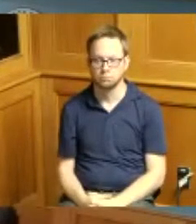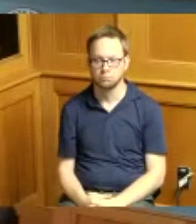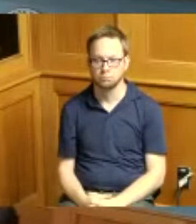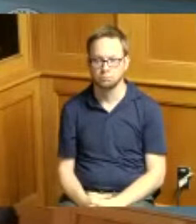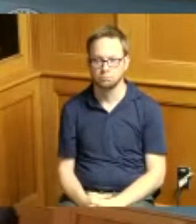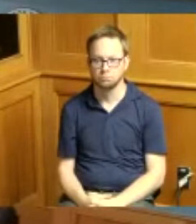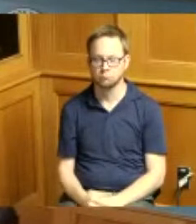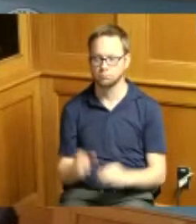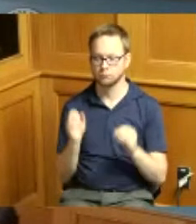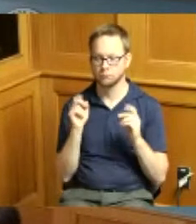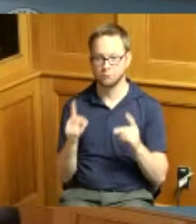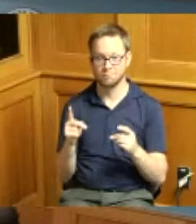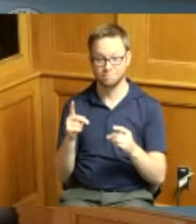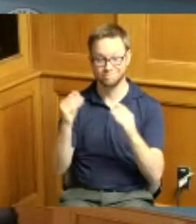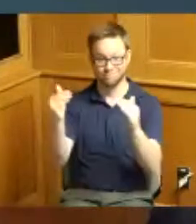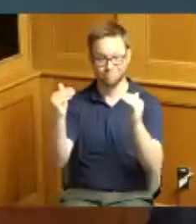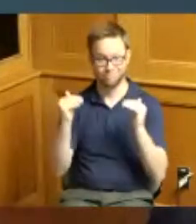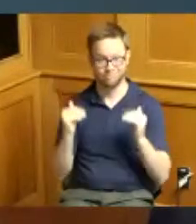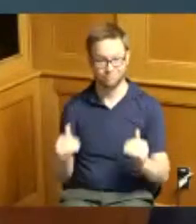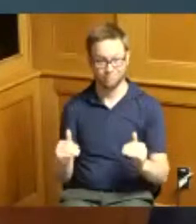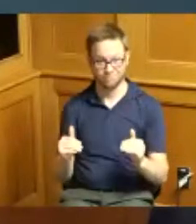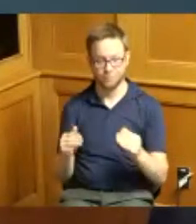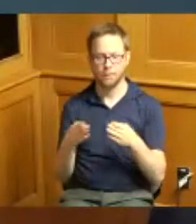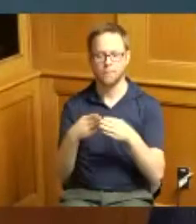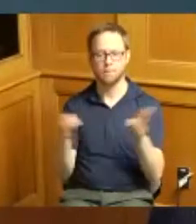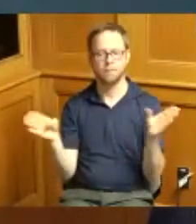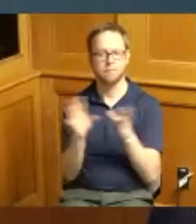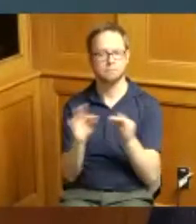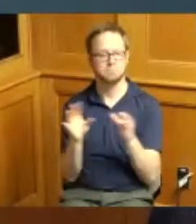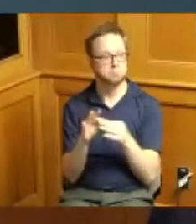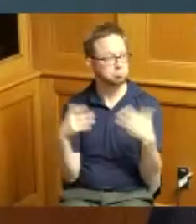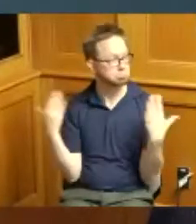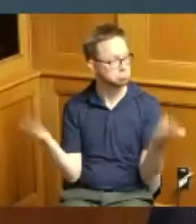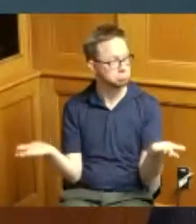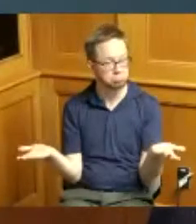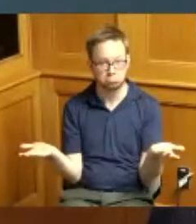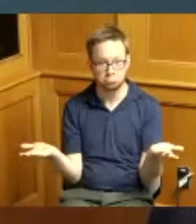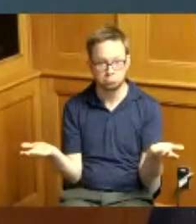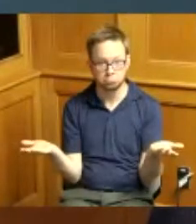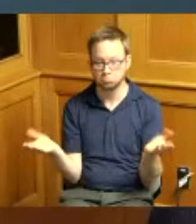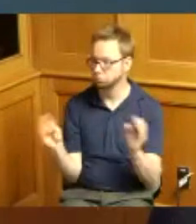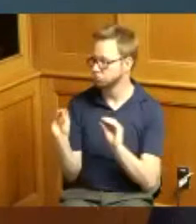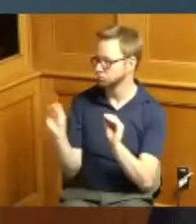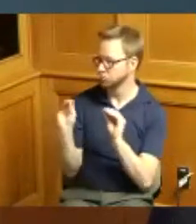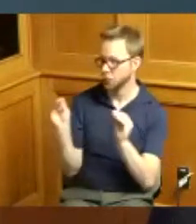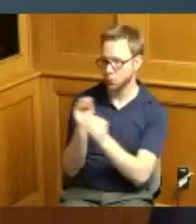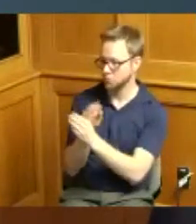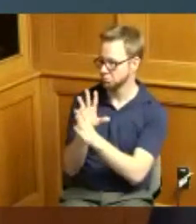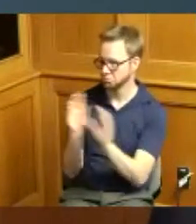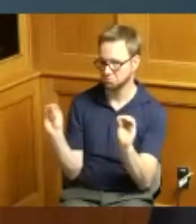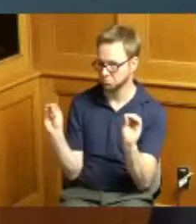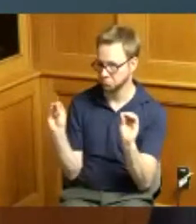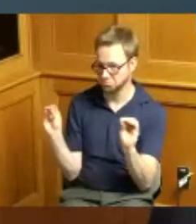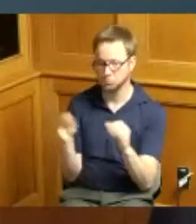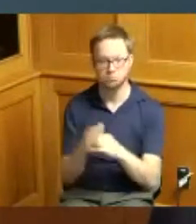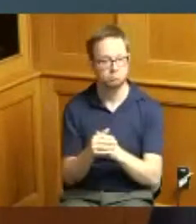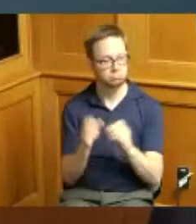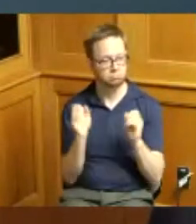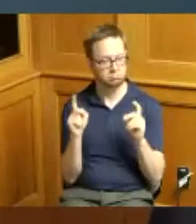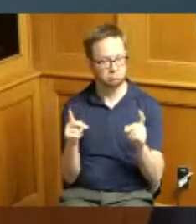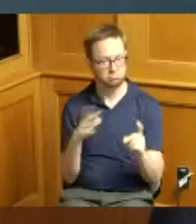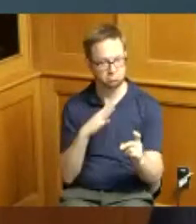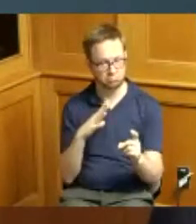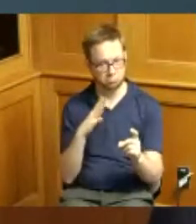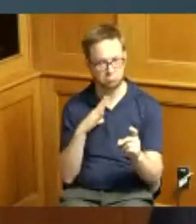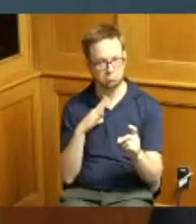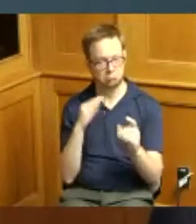okay our next order of business is public comments okay all righty so we will I think this might be